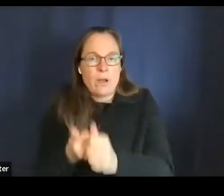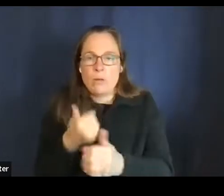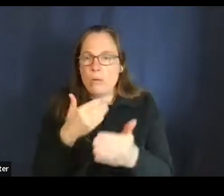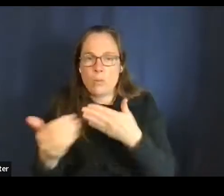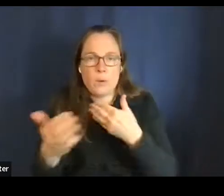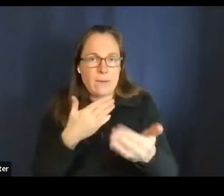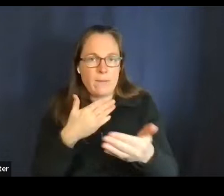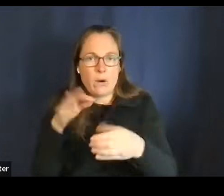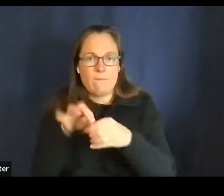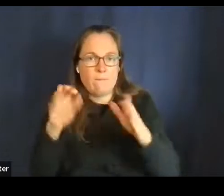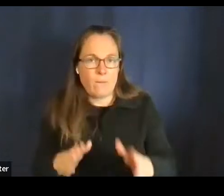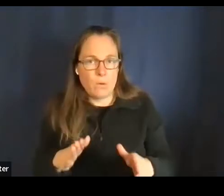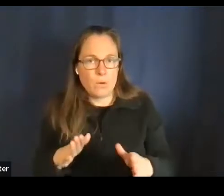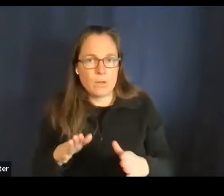So I'm not actually worried about